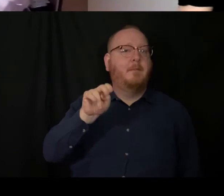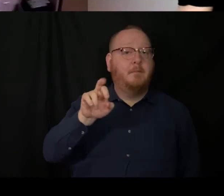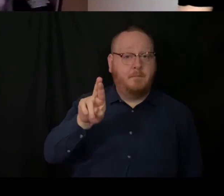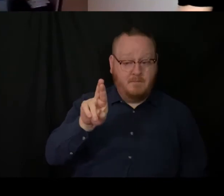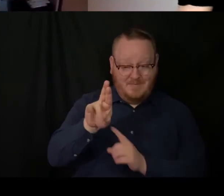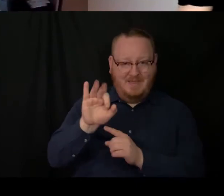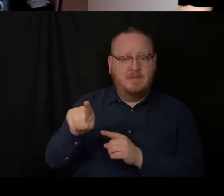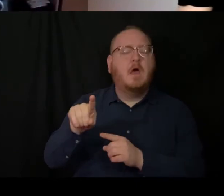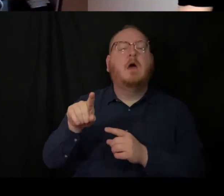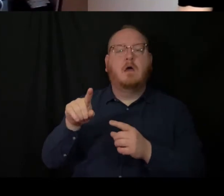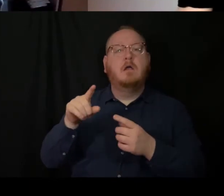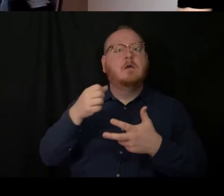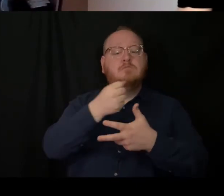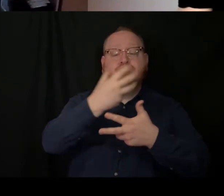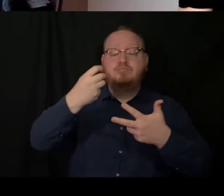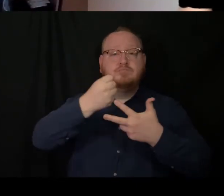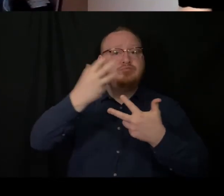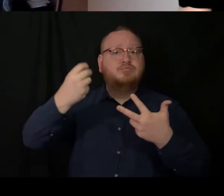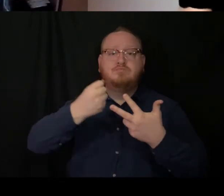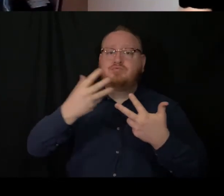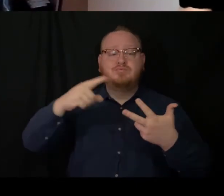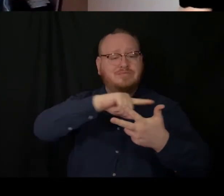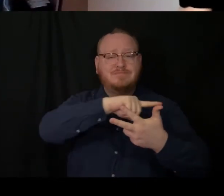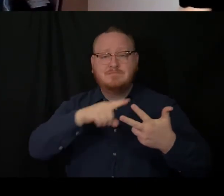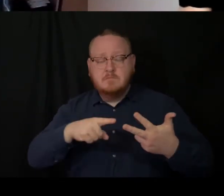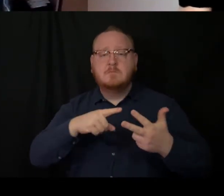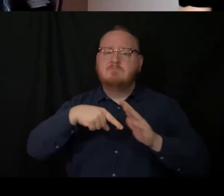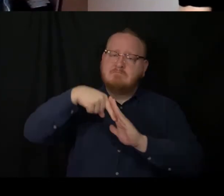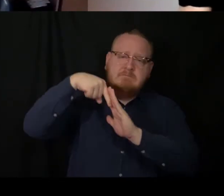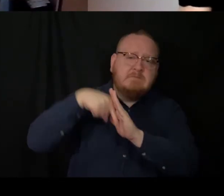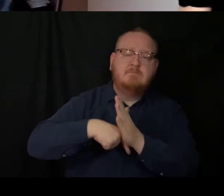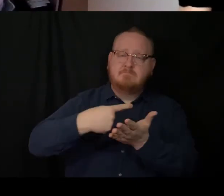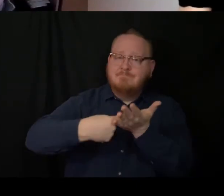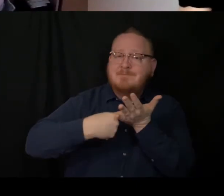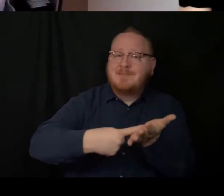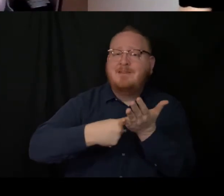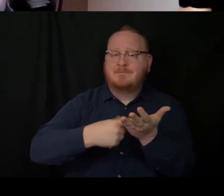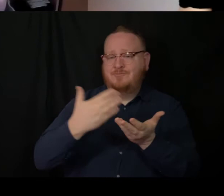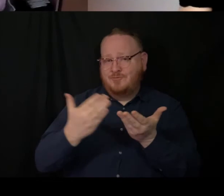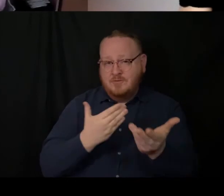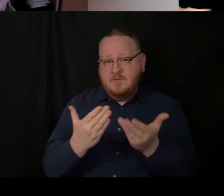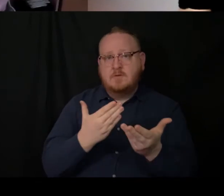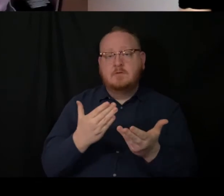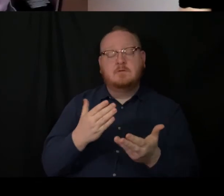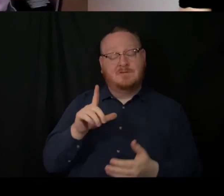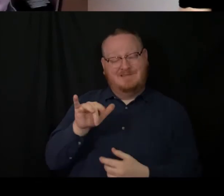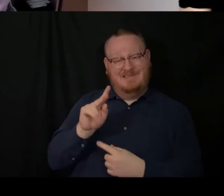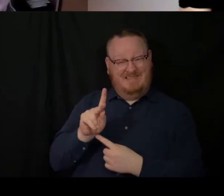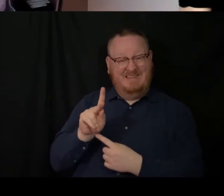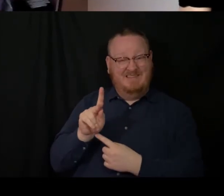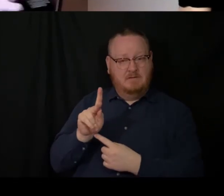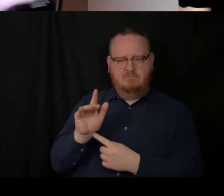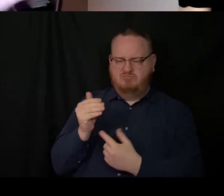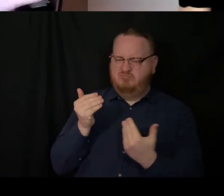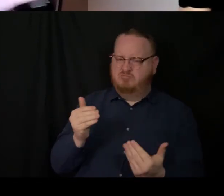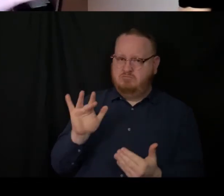will take a deeper dive into those services. So check out the link, you will find that link to the video, it's a 30 minute